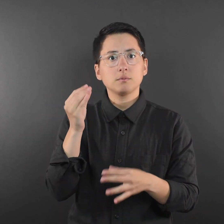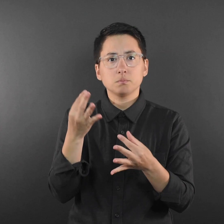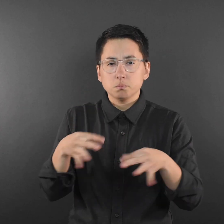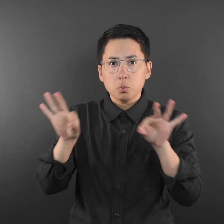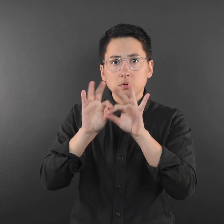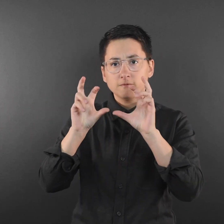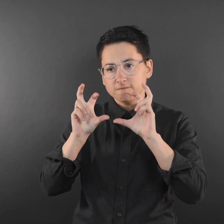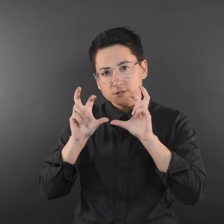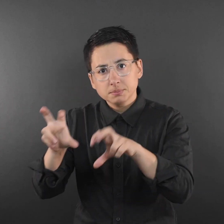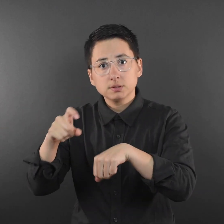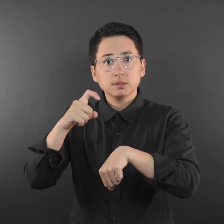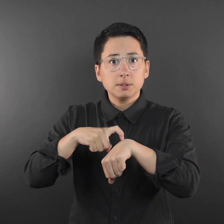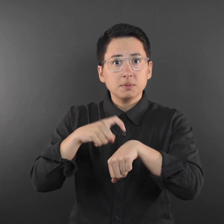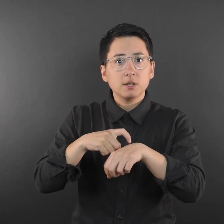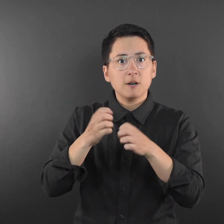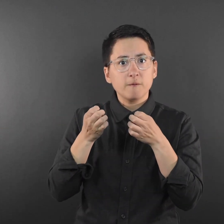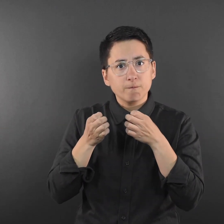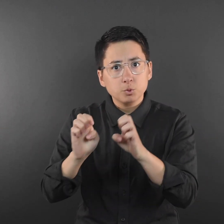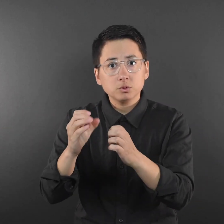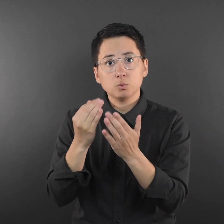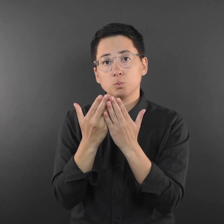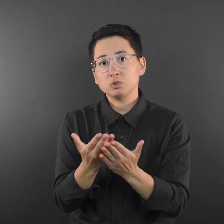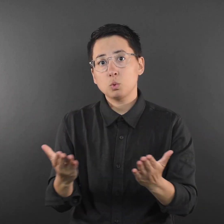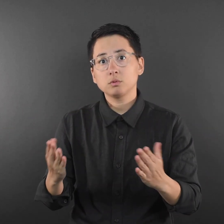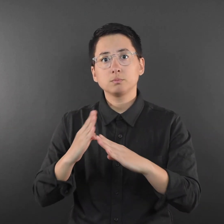and it is important to dedicate time, efforts,